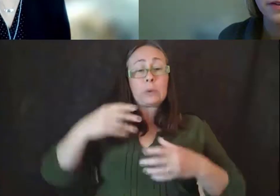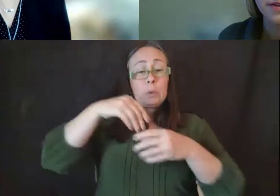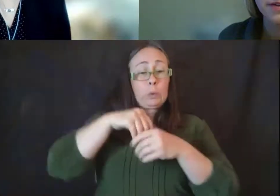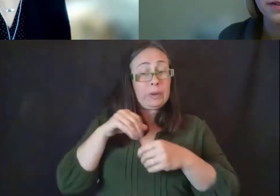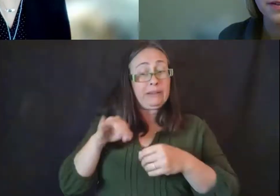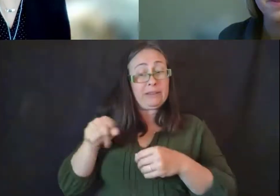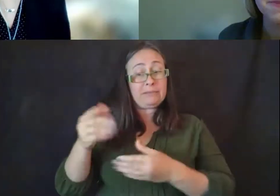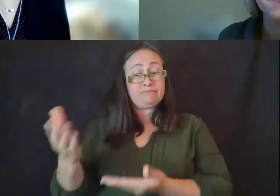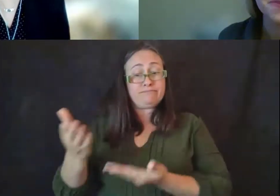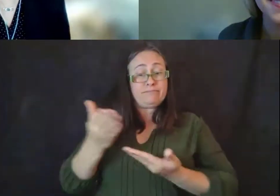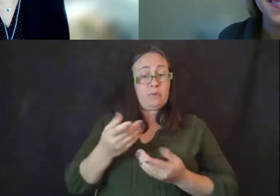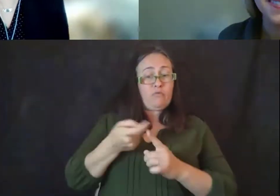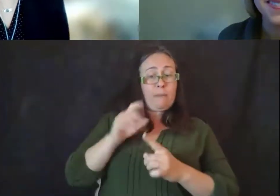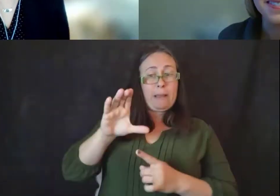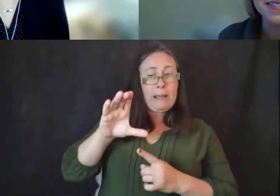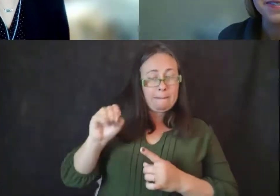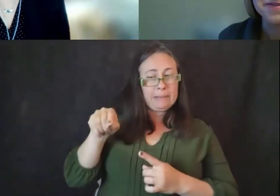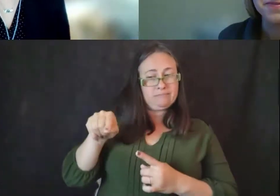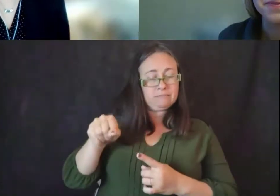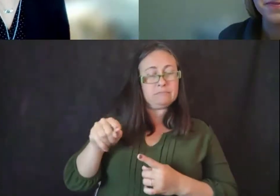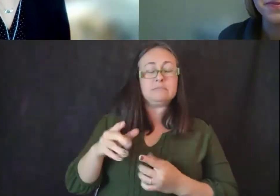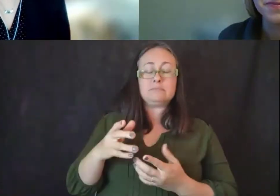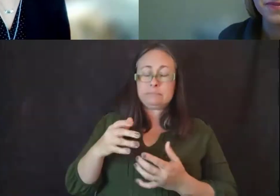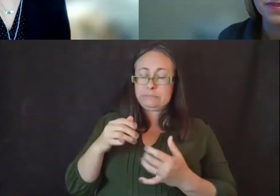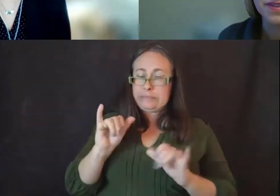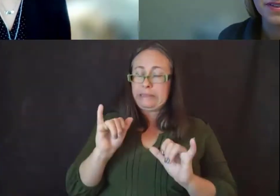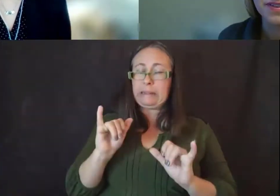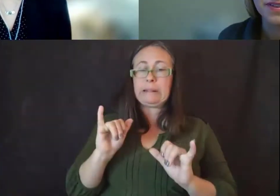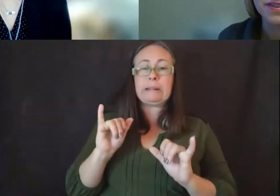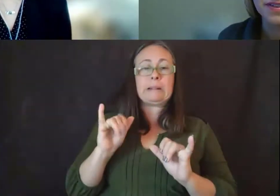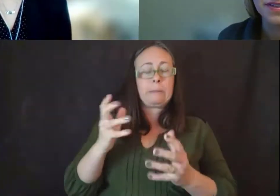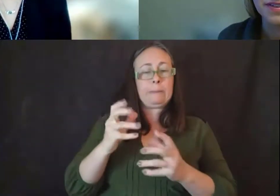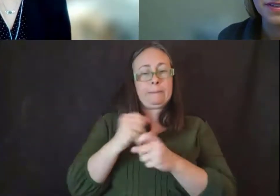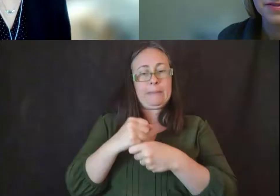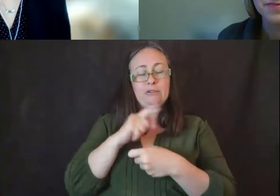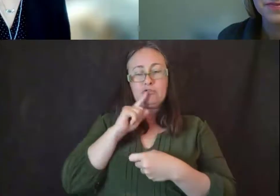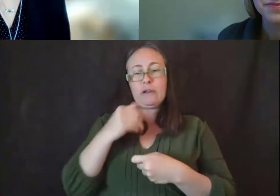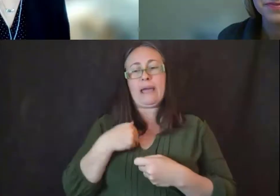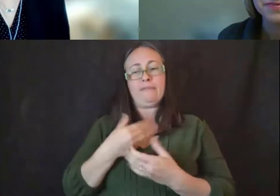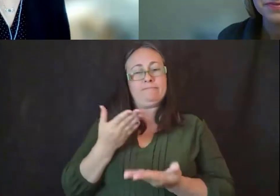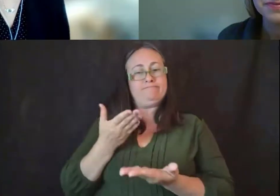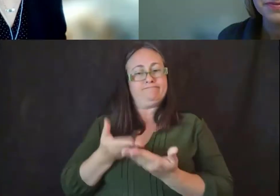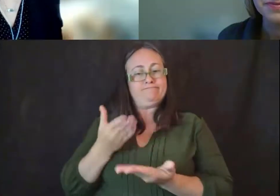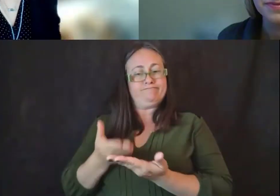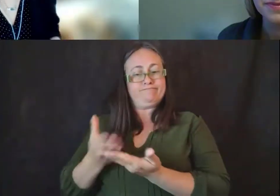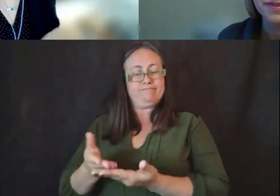you definitely want to just continue and make sure you have an authentication plan. And we don't want to … So one thing